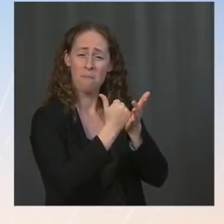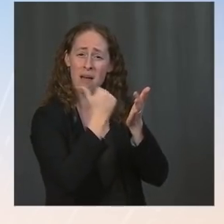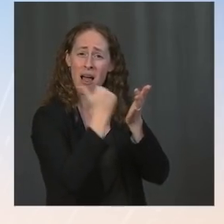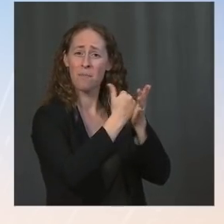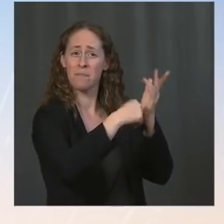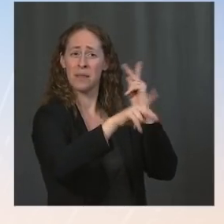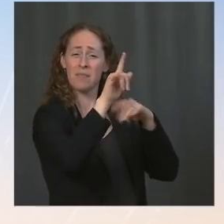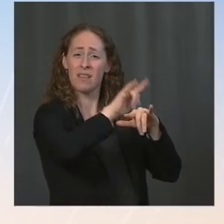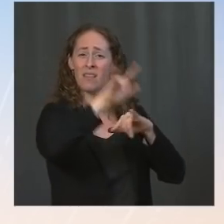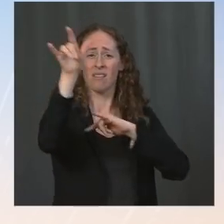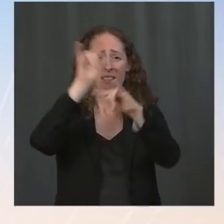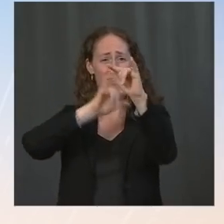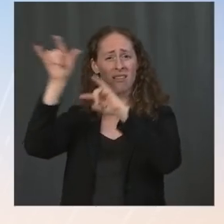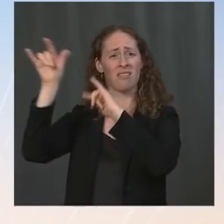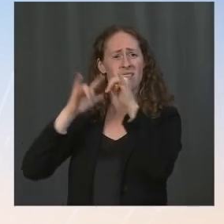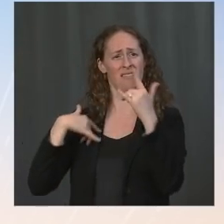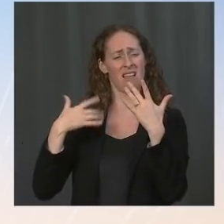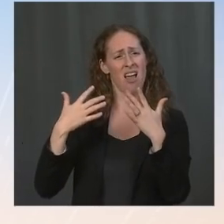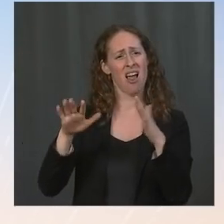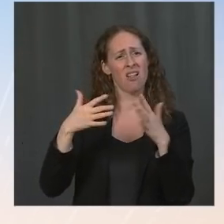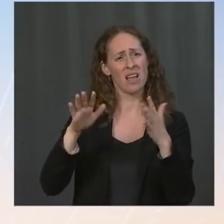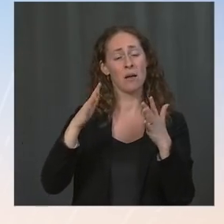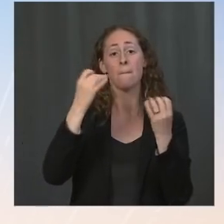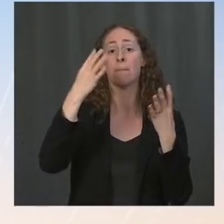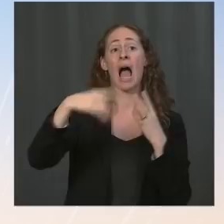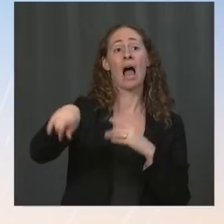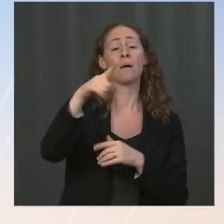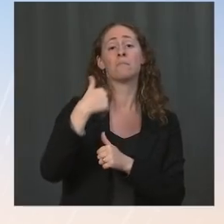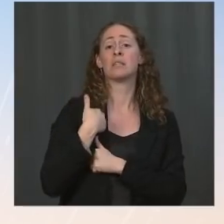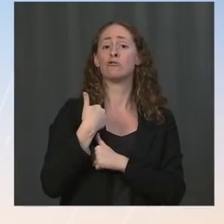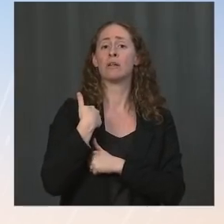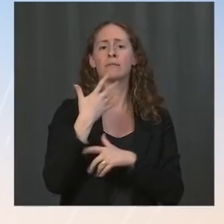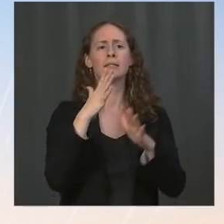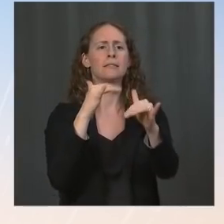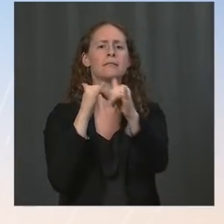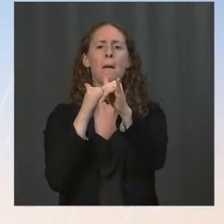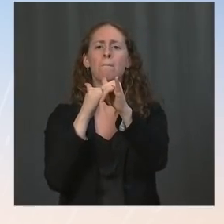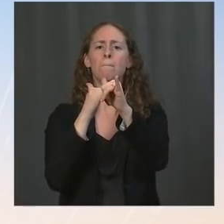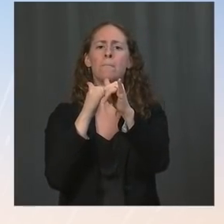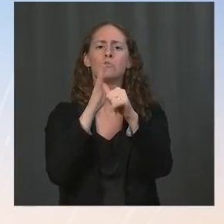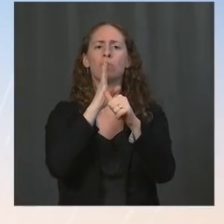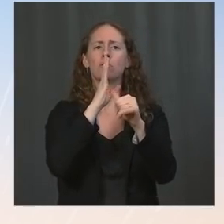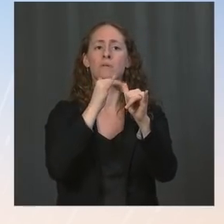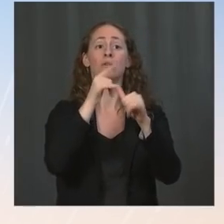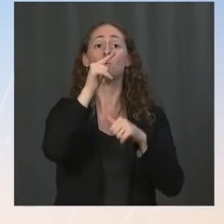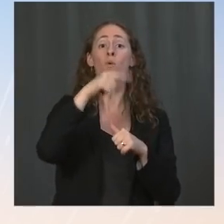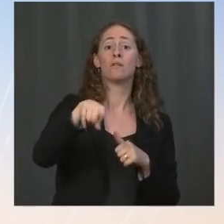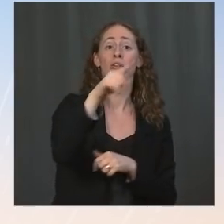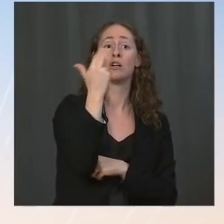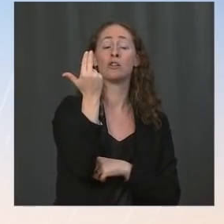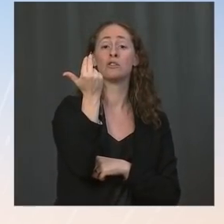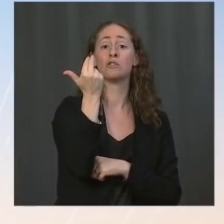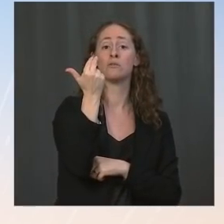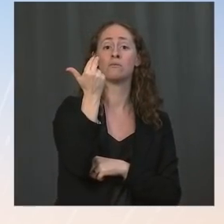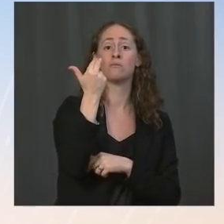and women of the military who are leading this effort: These 13 individuals sacrificed their lives to save tens of thousands of people.